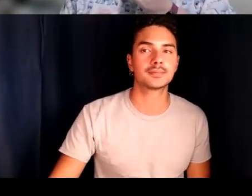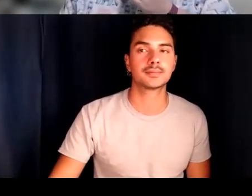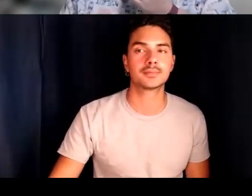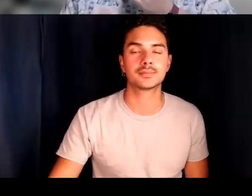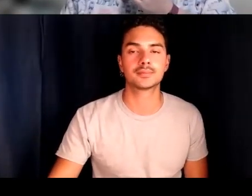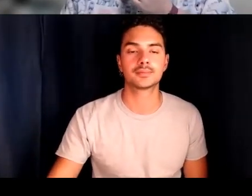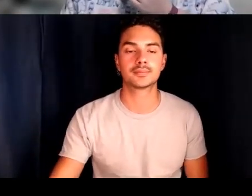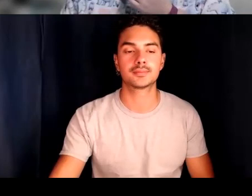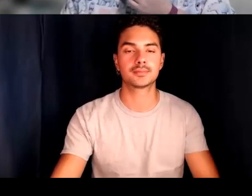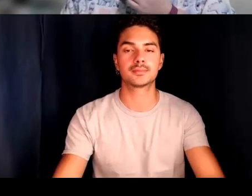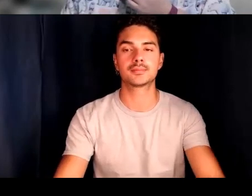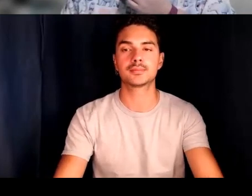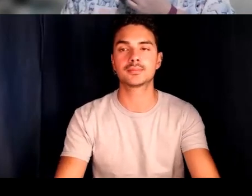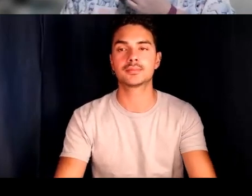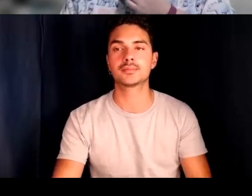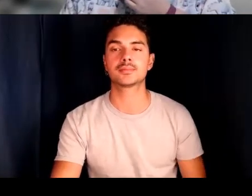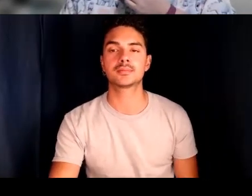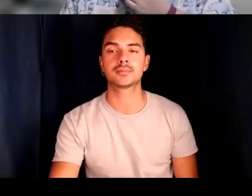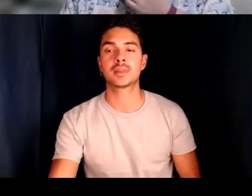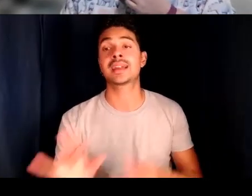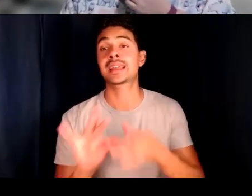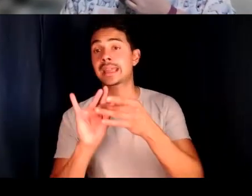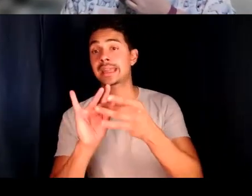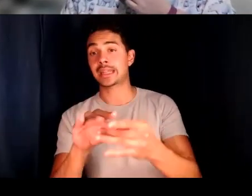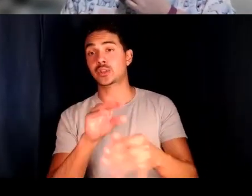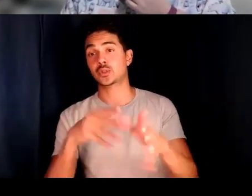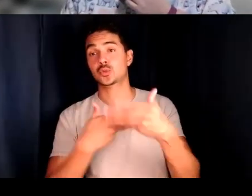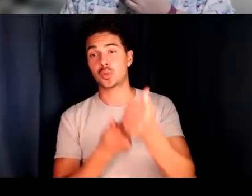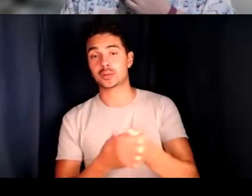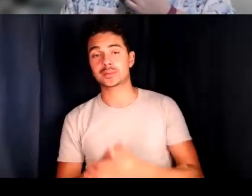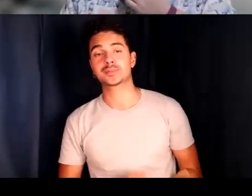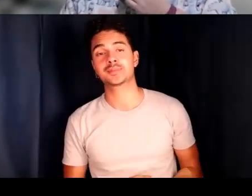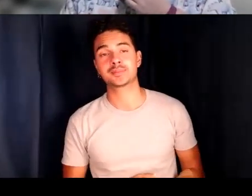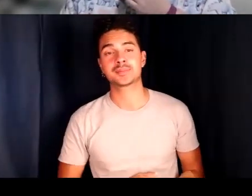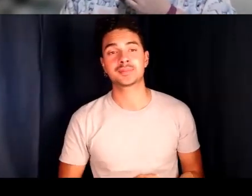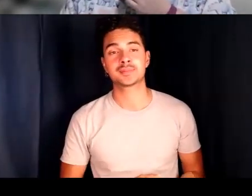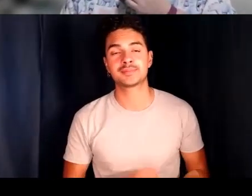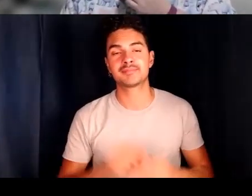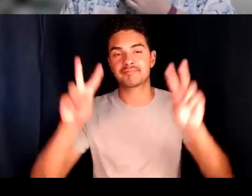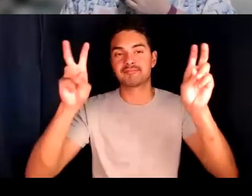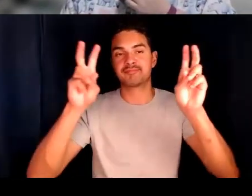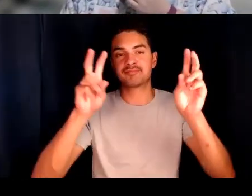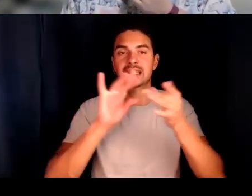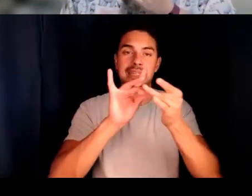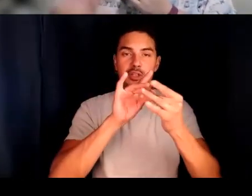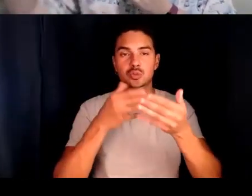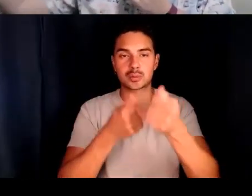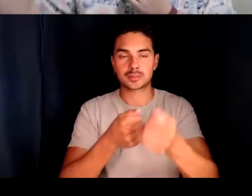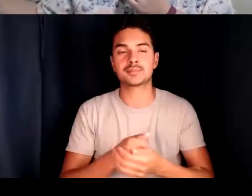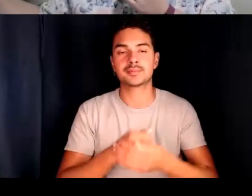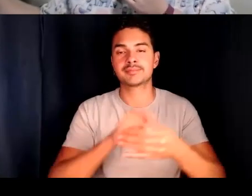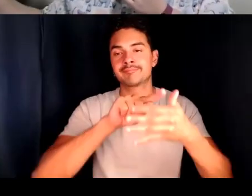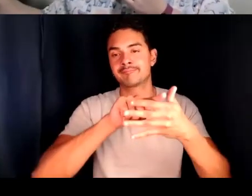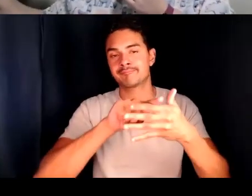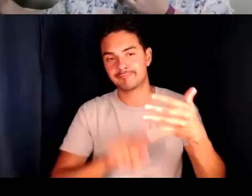Connection and trust. So distrust of others as well as kind of the other side.